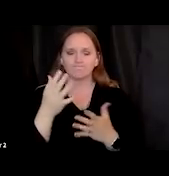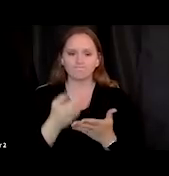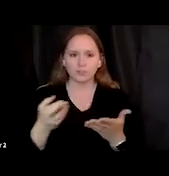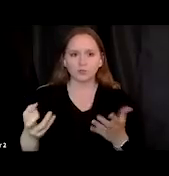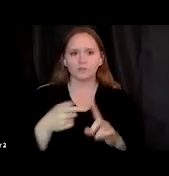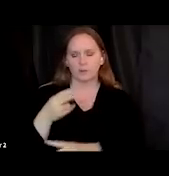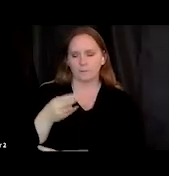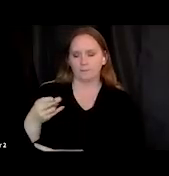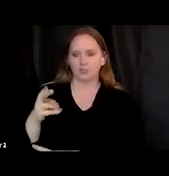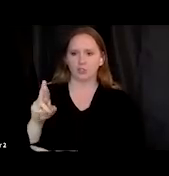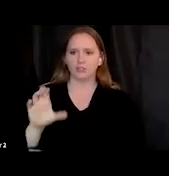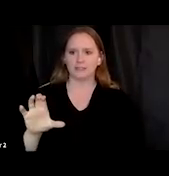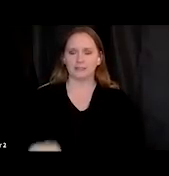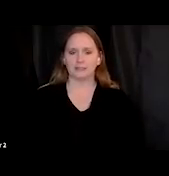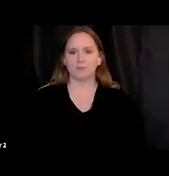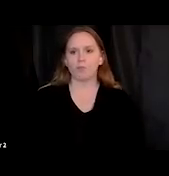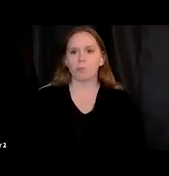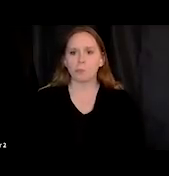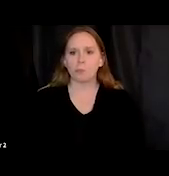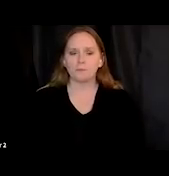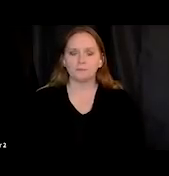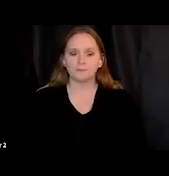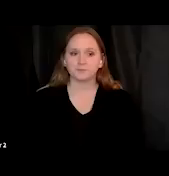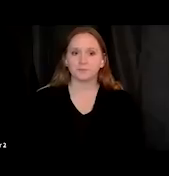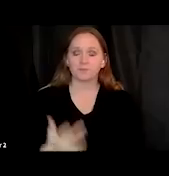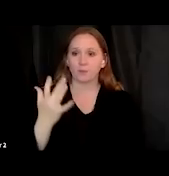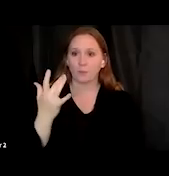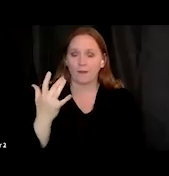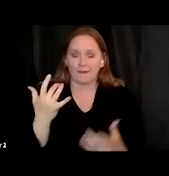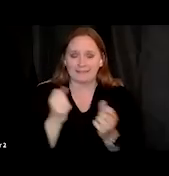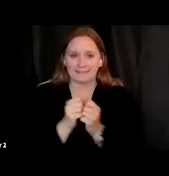Due to the immense excitement interest in this topic,